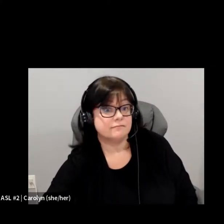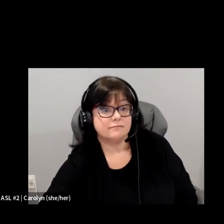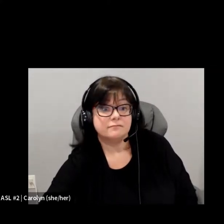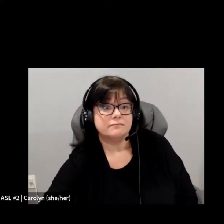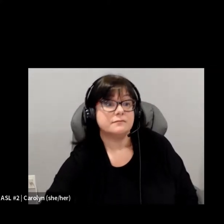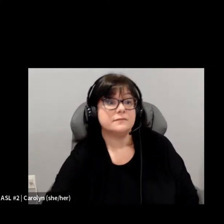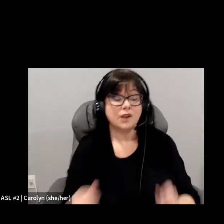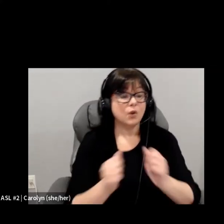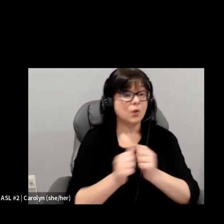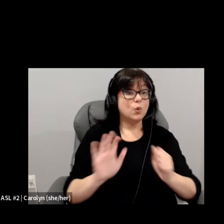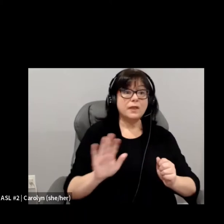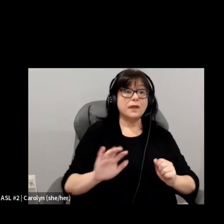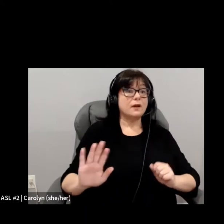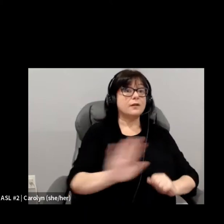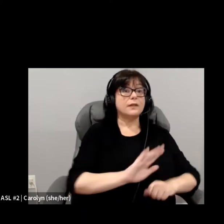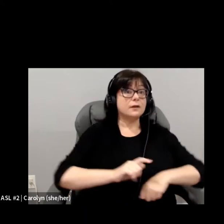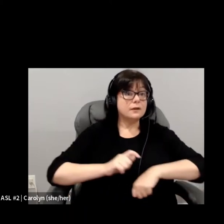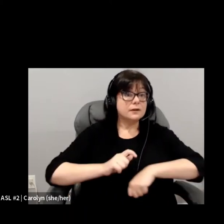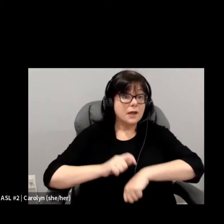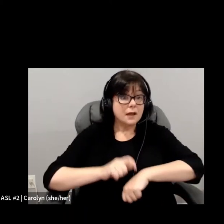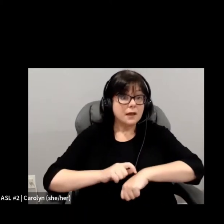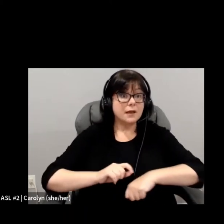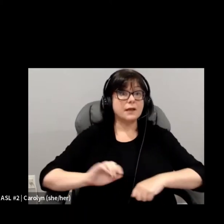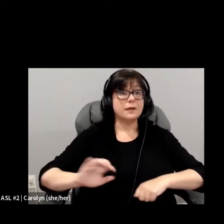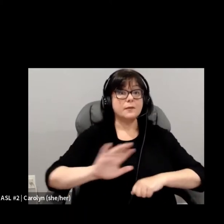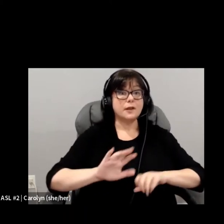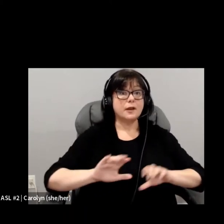I THANK AND SALUTE THEM.